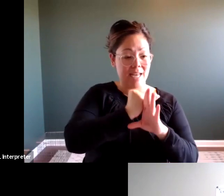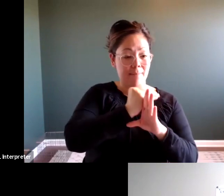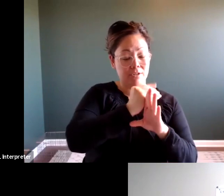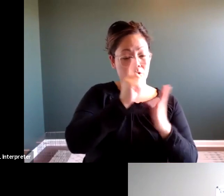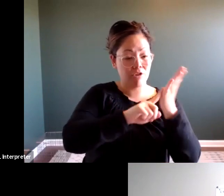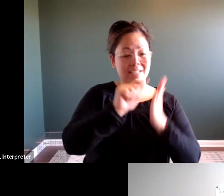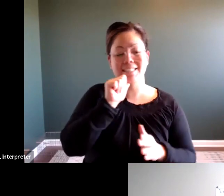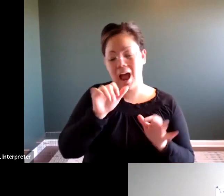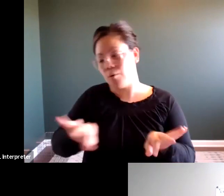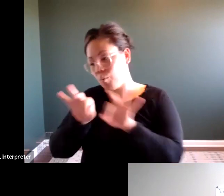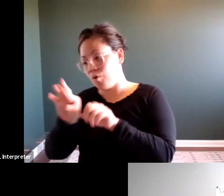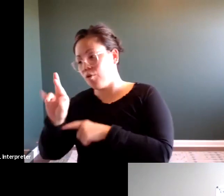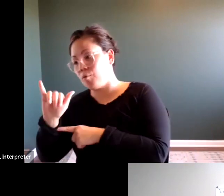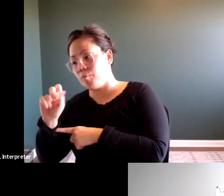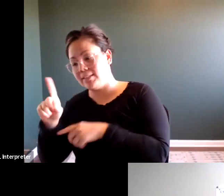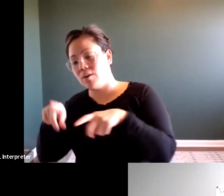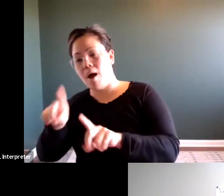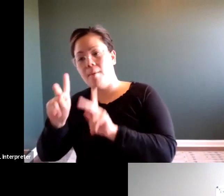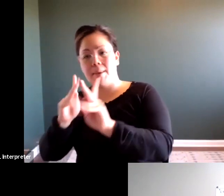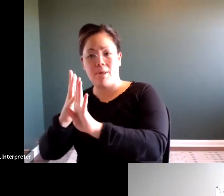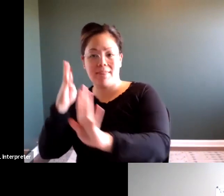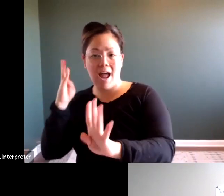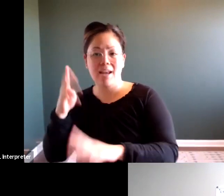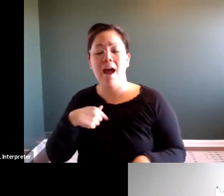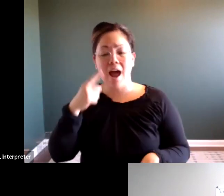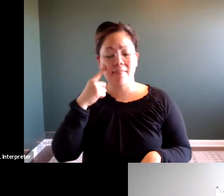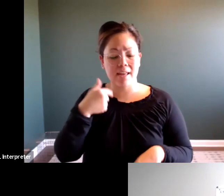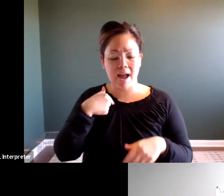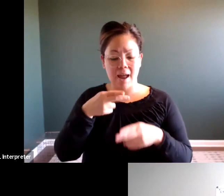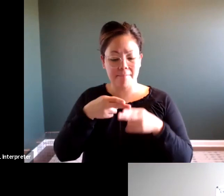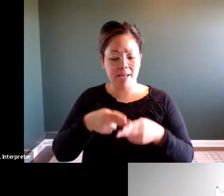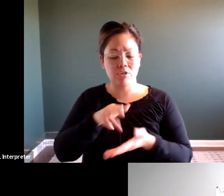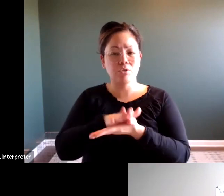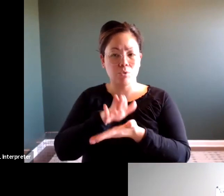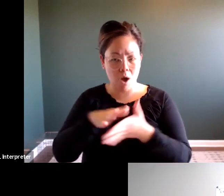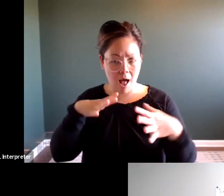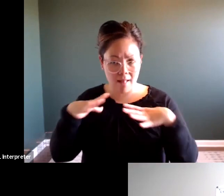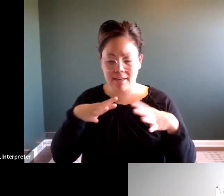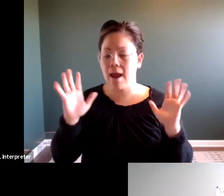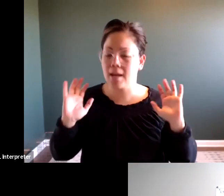of the exposure while people are standing in line. I think I mentioned the school holiday performances. I mean, I think videotaping,